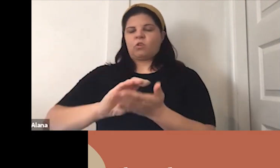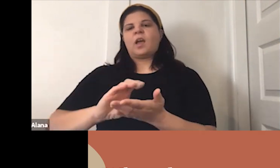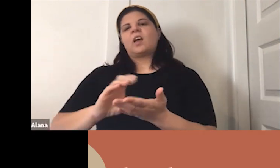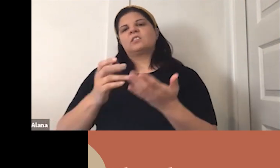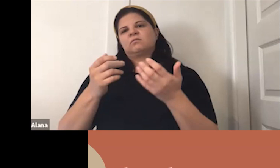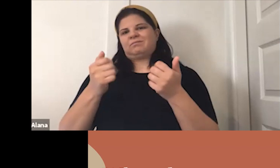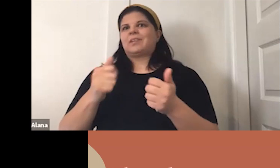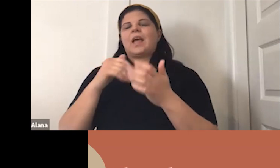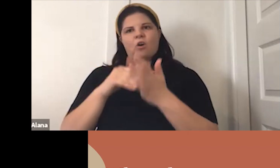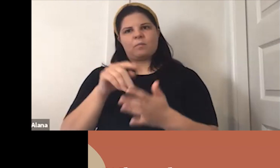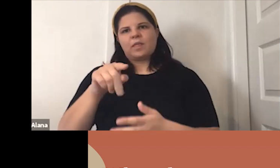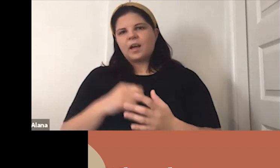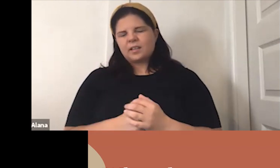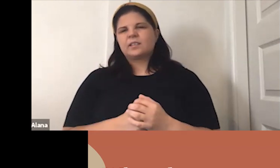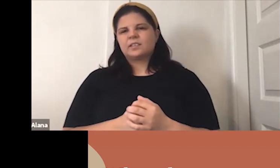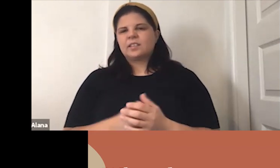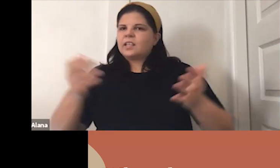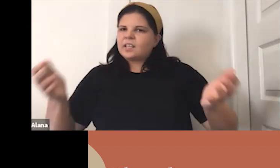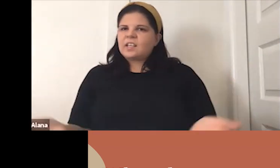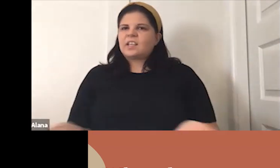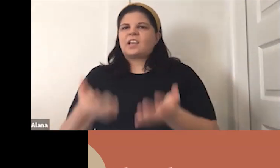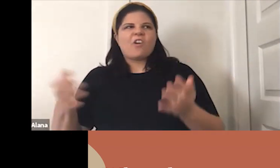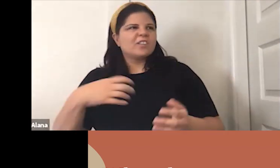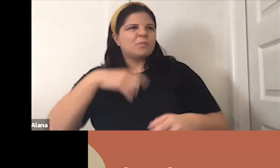It encourages exactly this sort of thing.